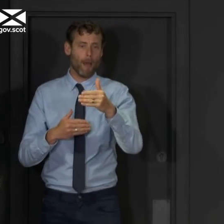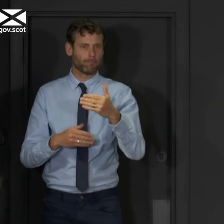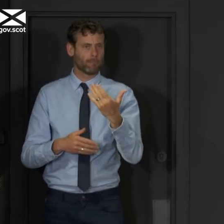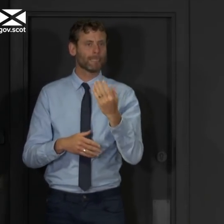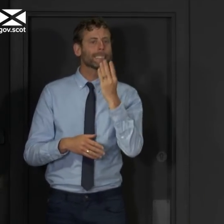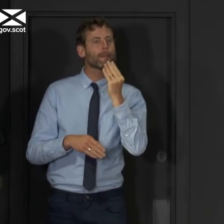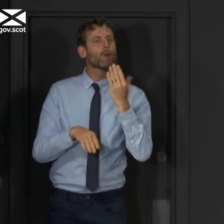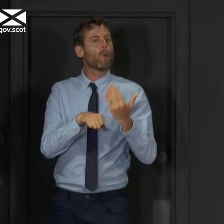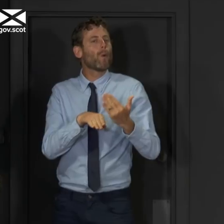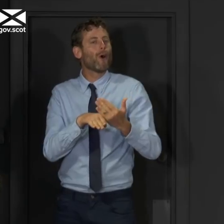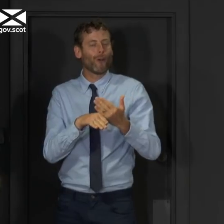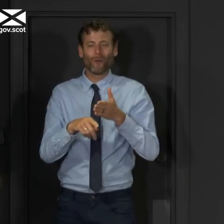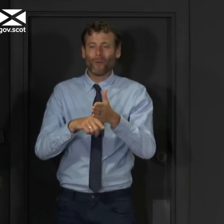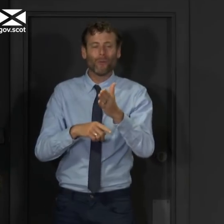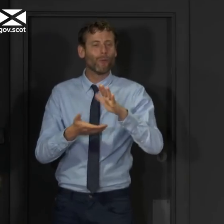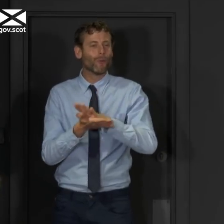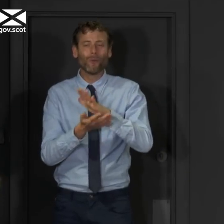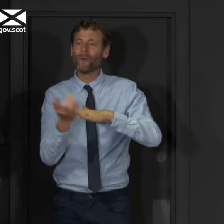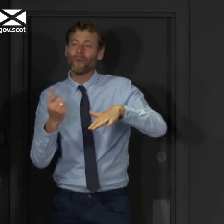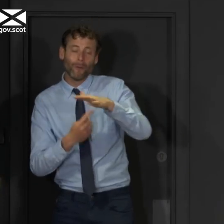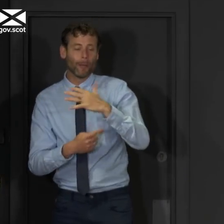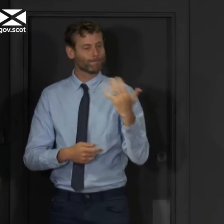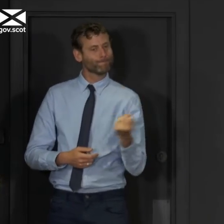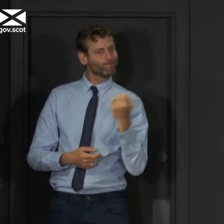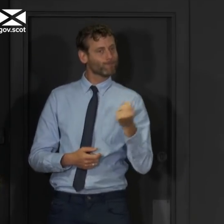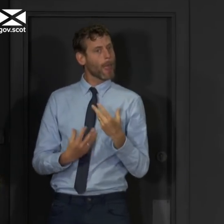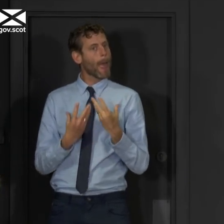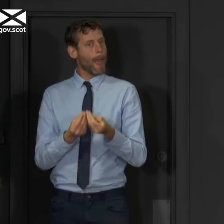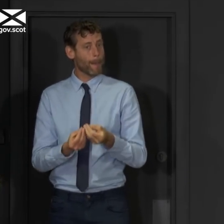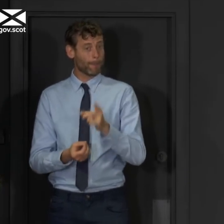impact of Covid will therefore cause them particular difficulties.